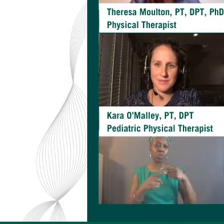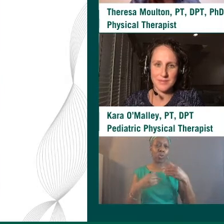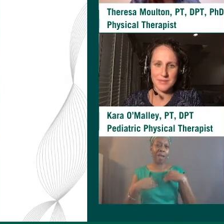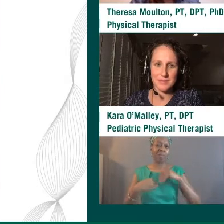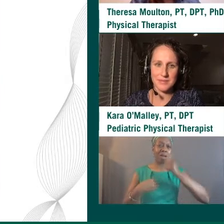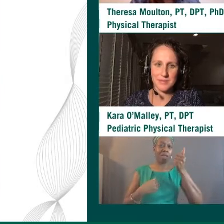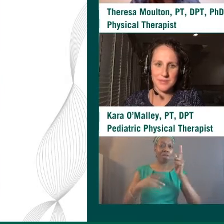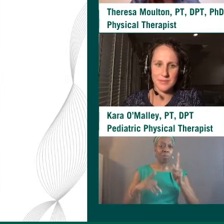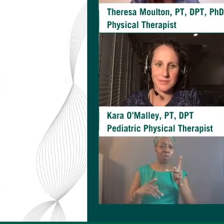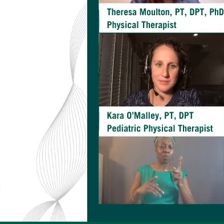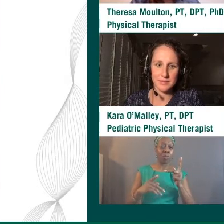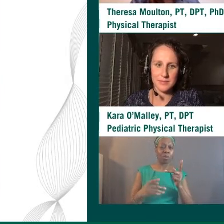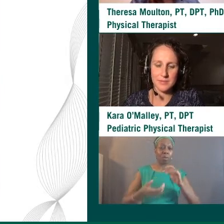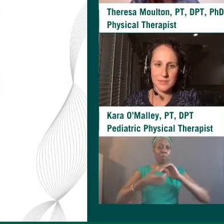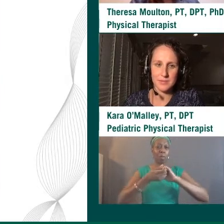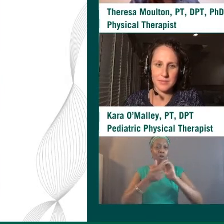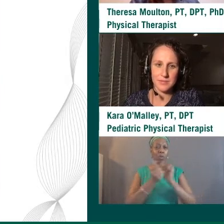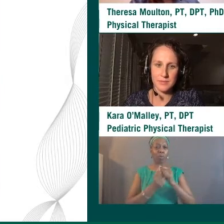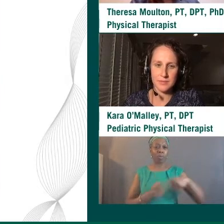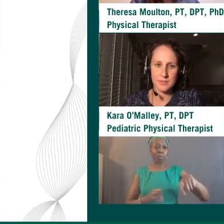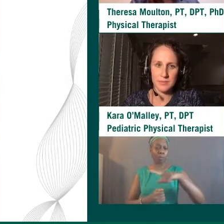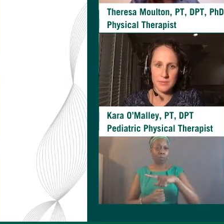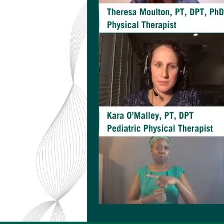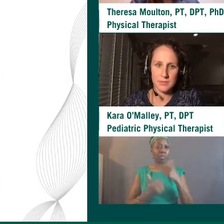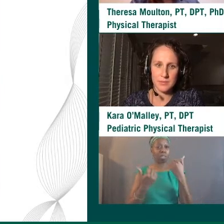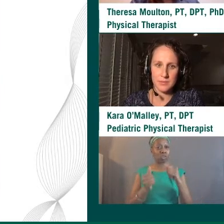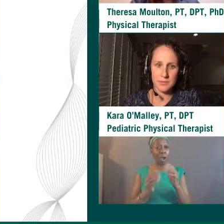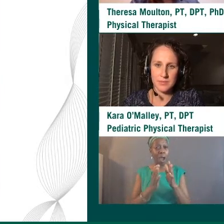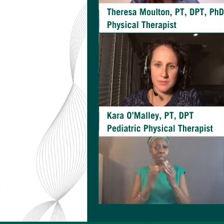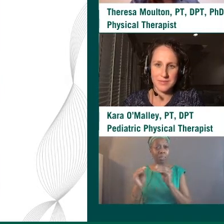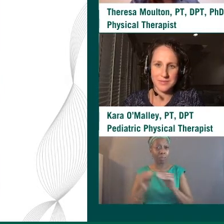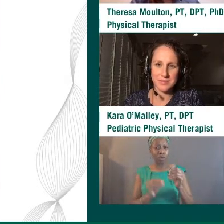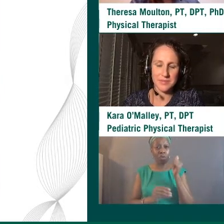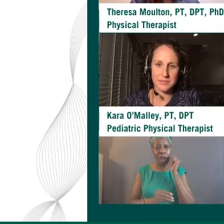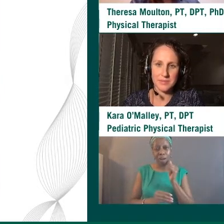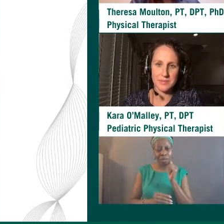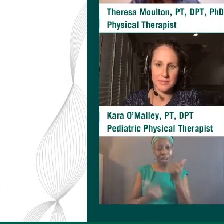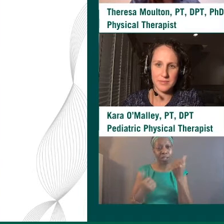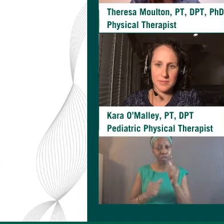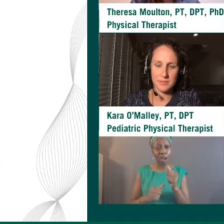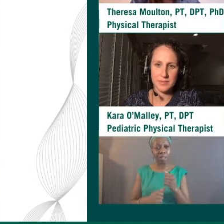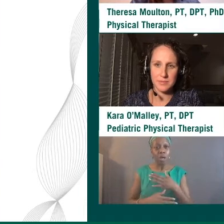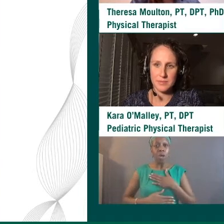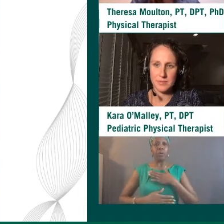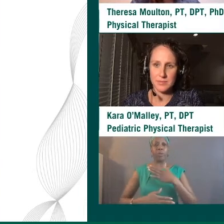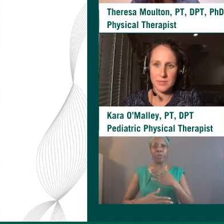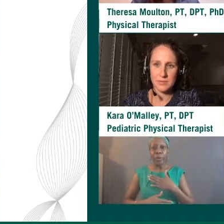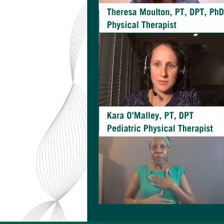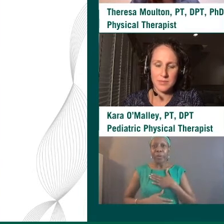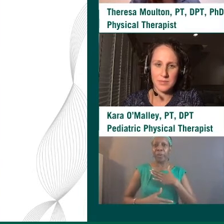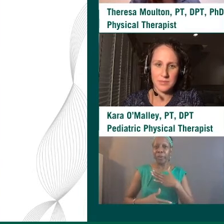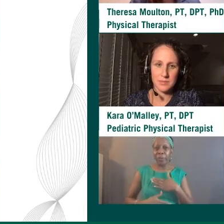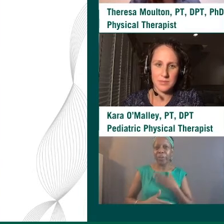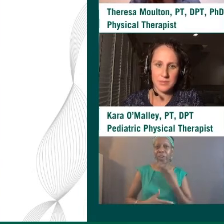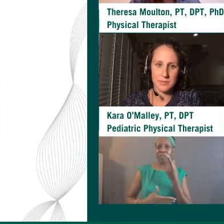Aim to move every day and try to get out of breath every once in a while. And maybe more than every once in a while, a couple of times a week.